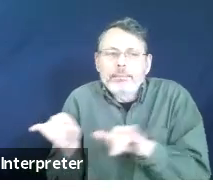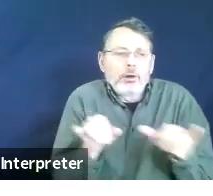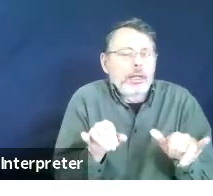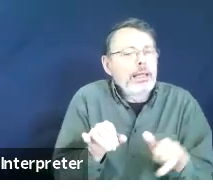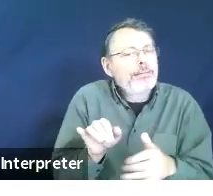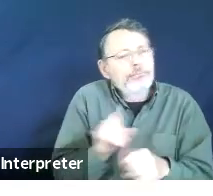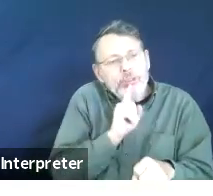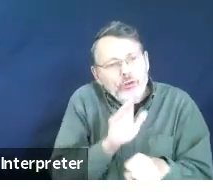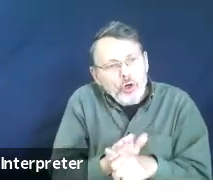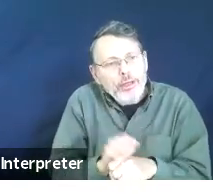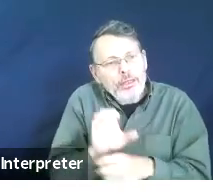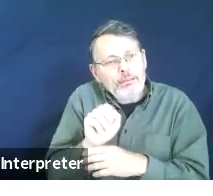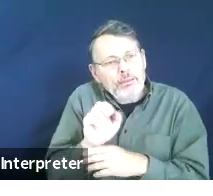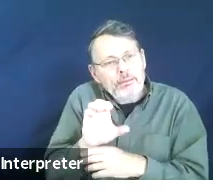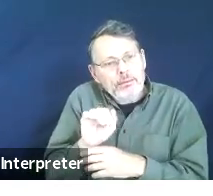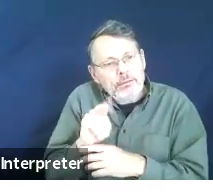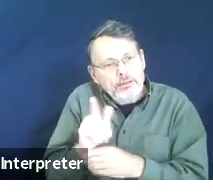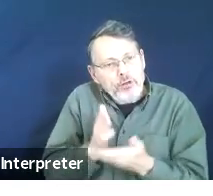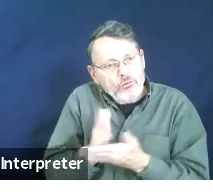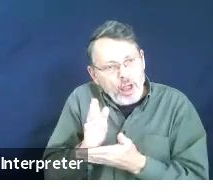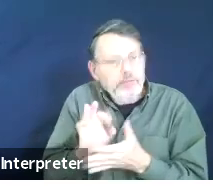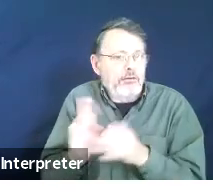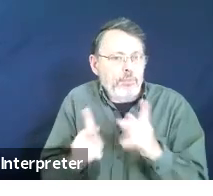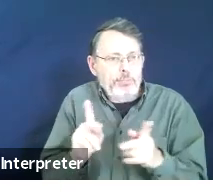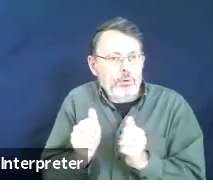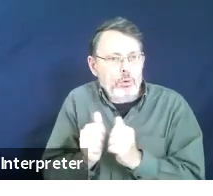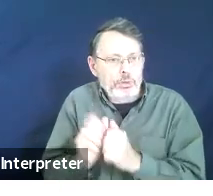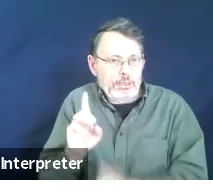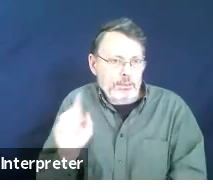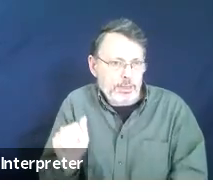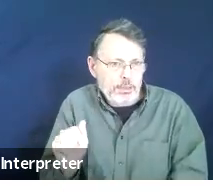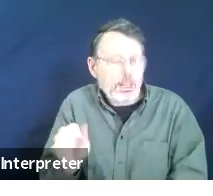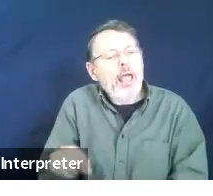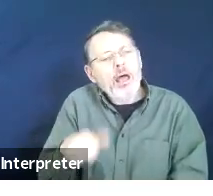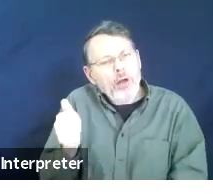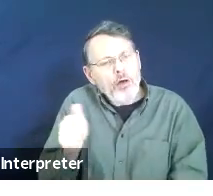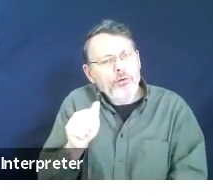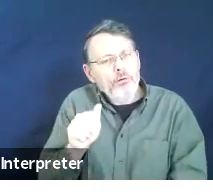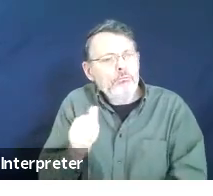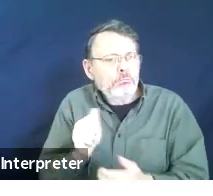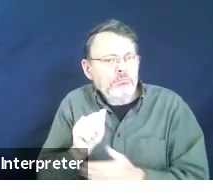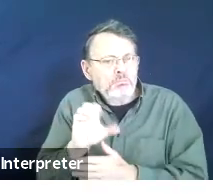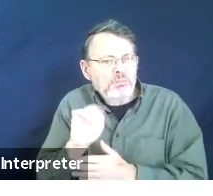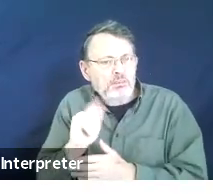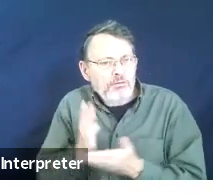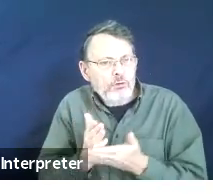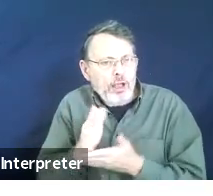the civil rights of people with disabilities and other civil rights during COVID 19 response.